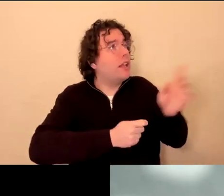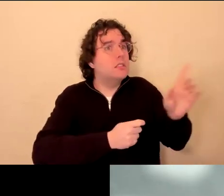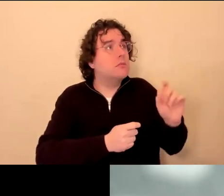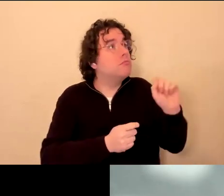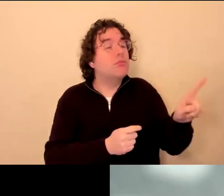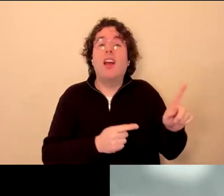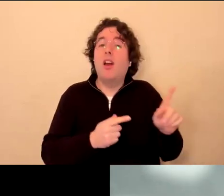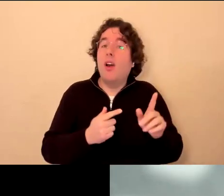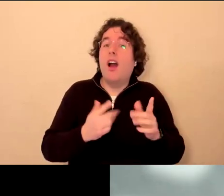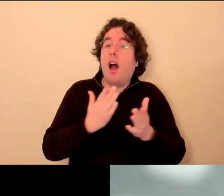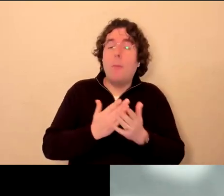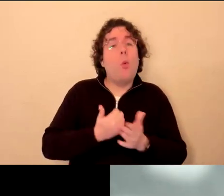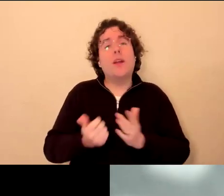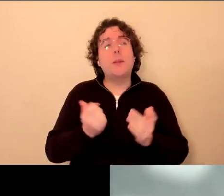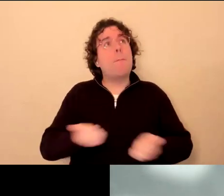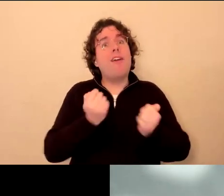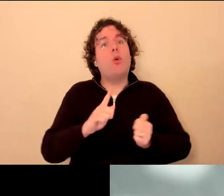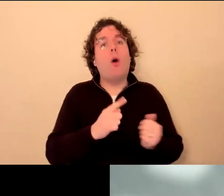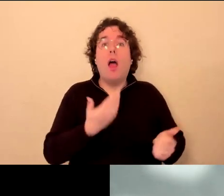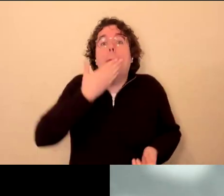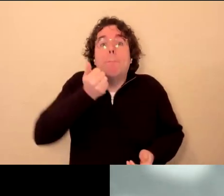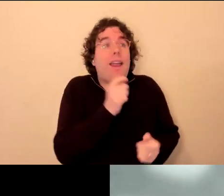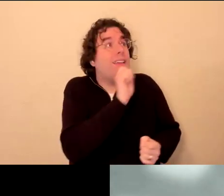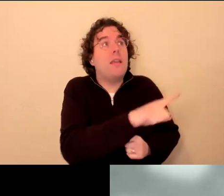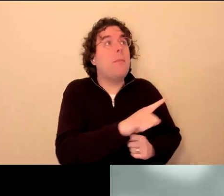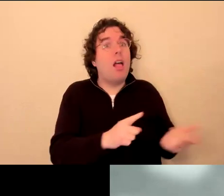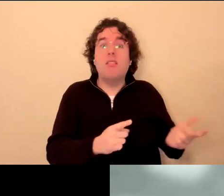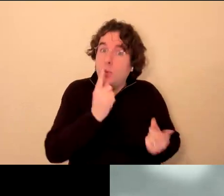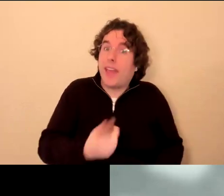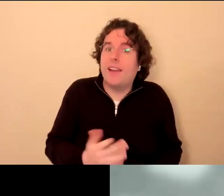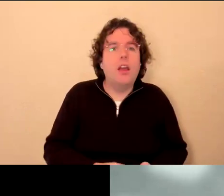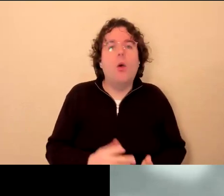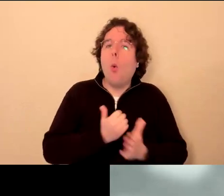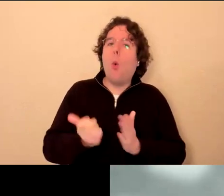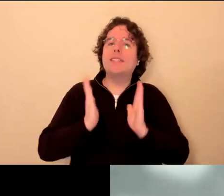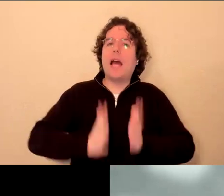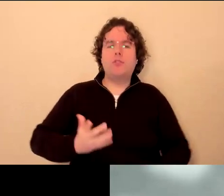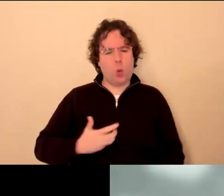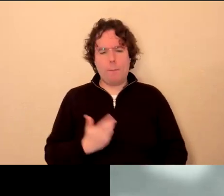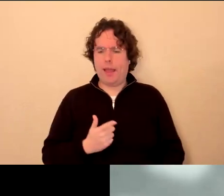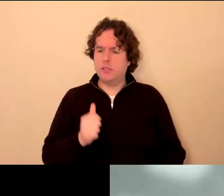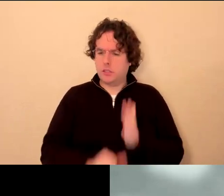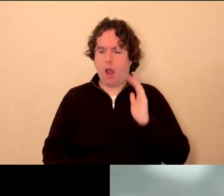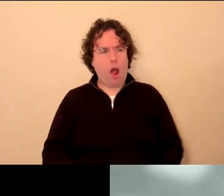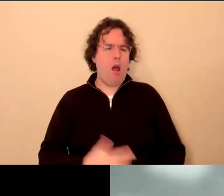And what I mean by that is you don't always have to come at complaints from a position of anger. And sometimes it's best